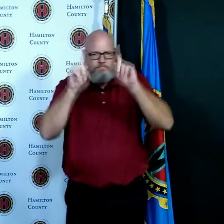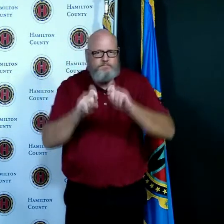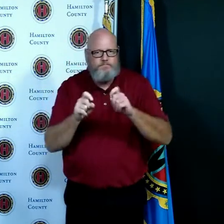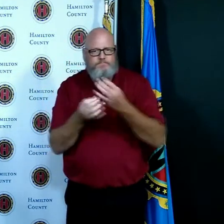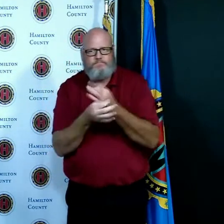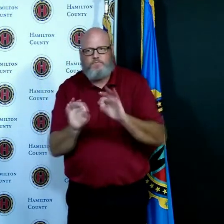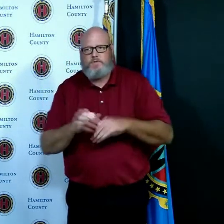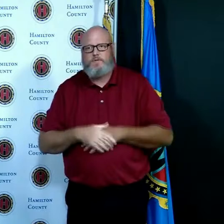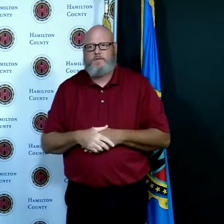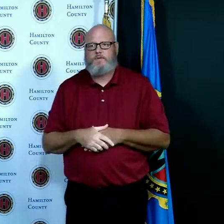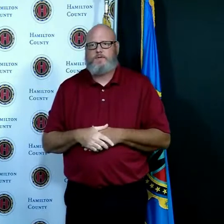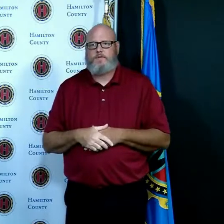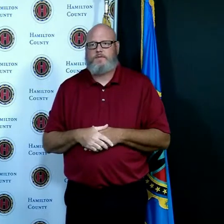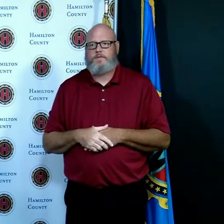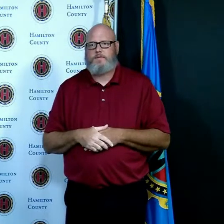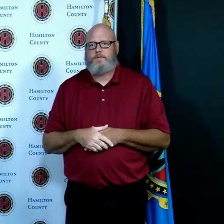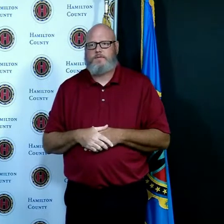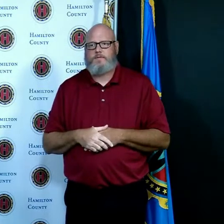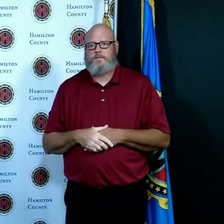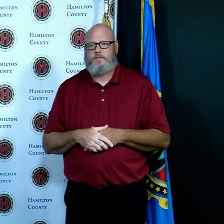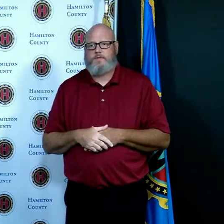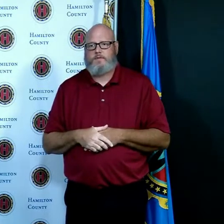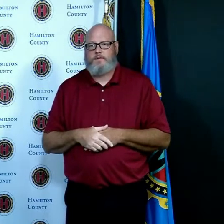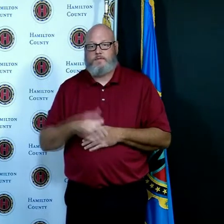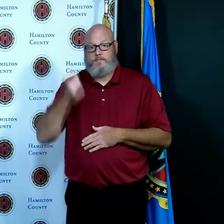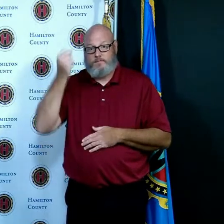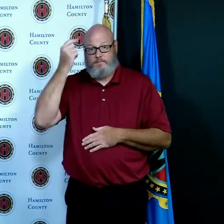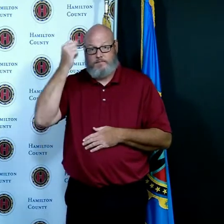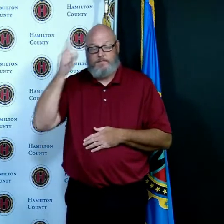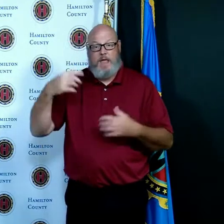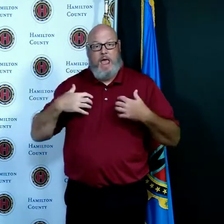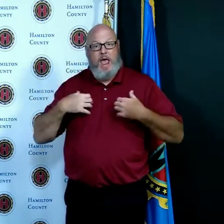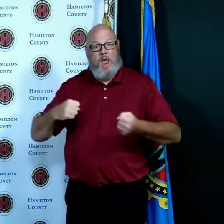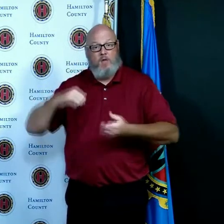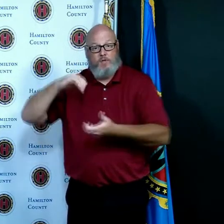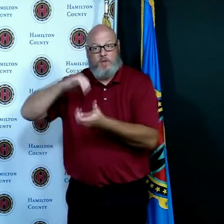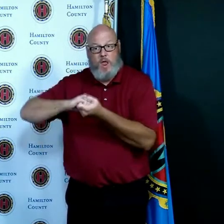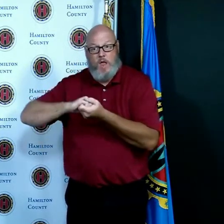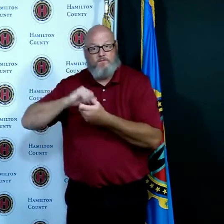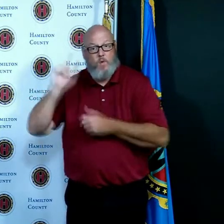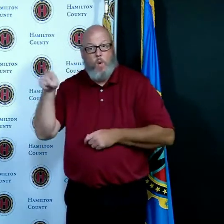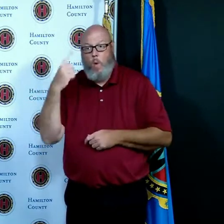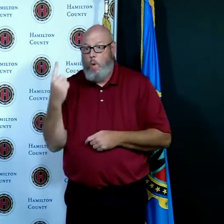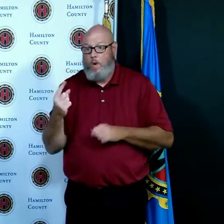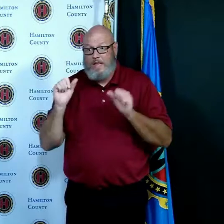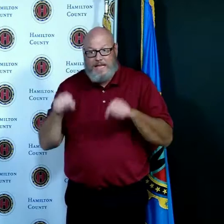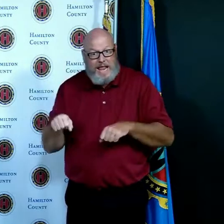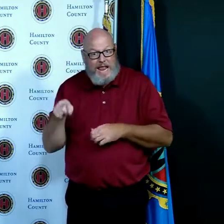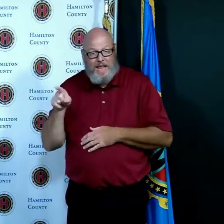Protect program you can also excite additional access additional sites through our website which is